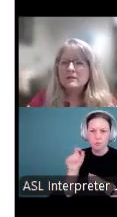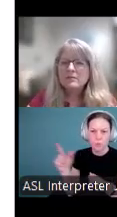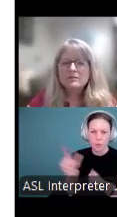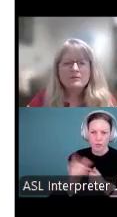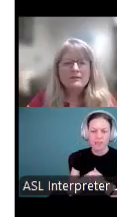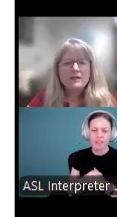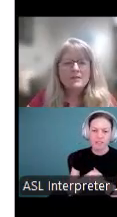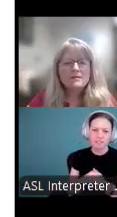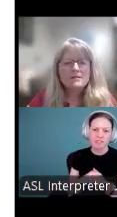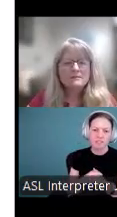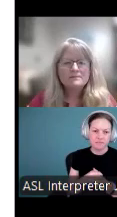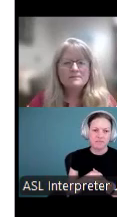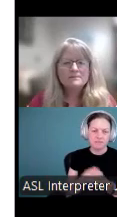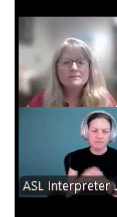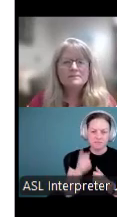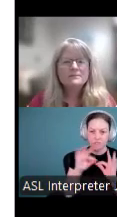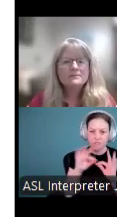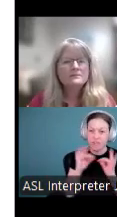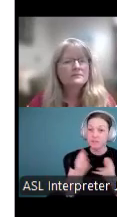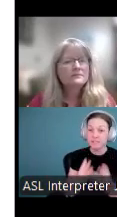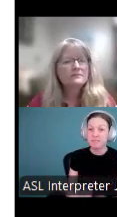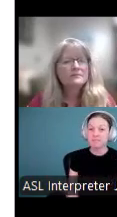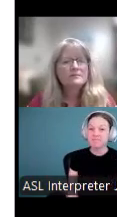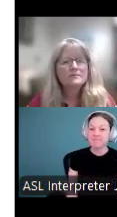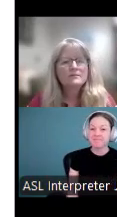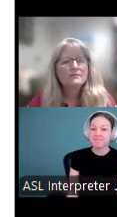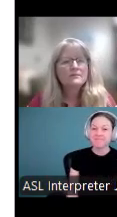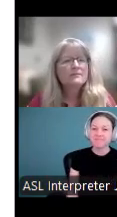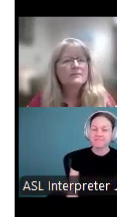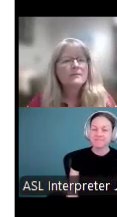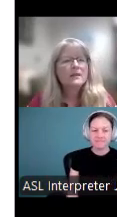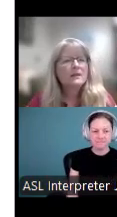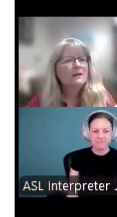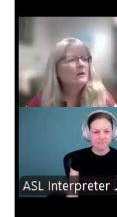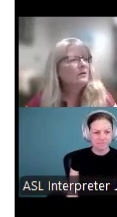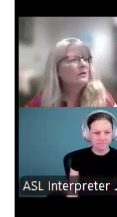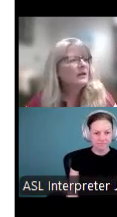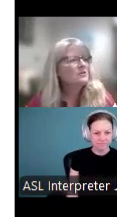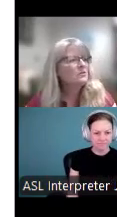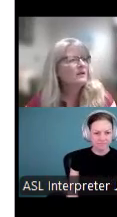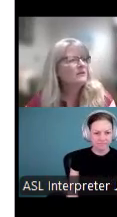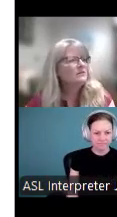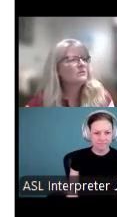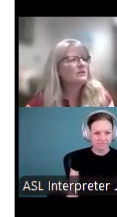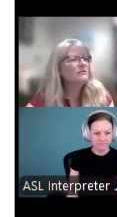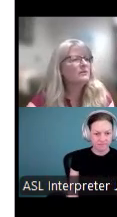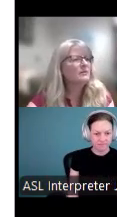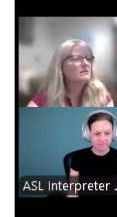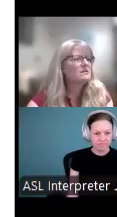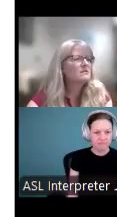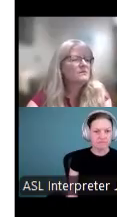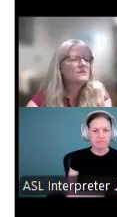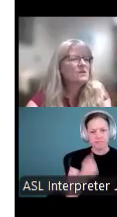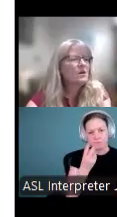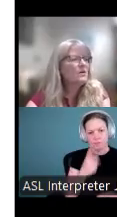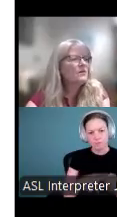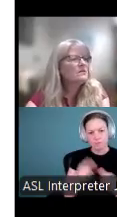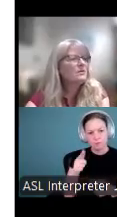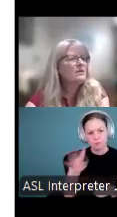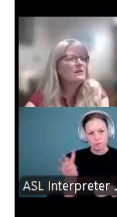available for families. Okay, 12 to 24 months. So, at this point,